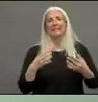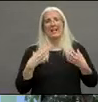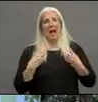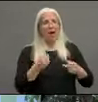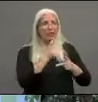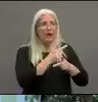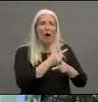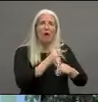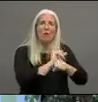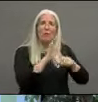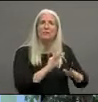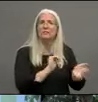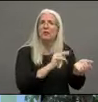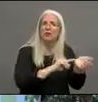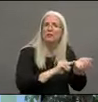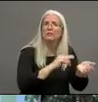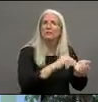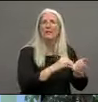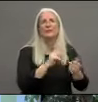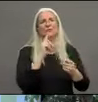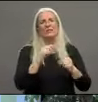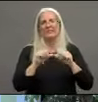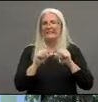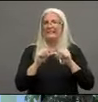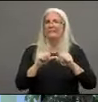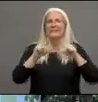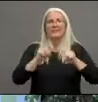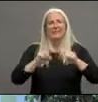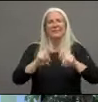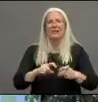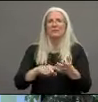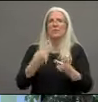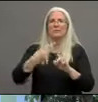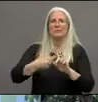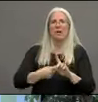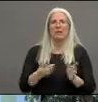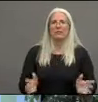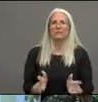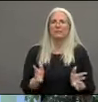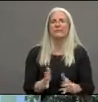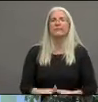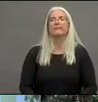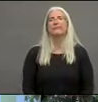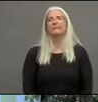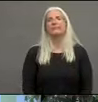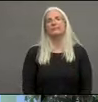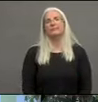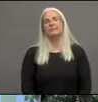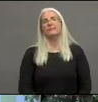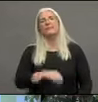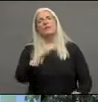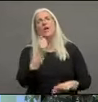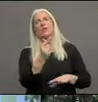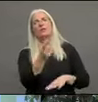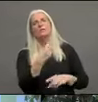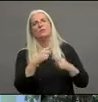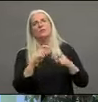A question that came in to us on Facebook: Once tested, should I still follow protocol—all protocols?